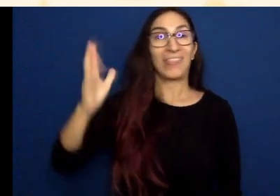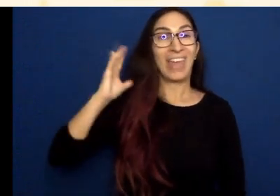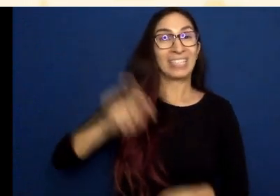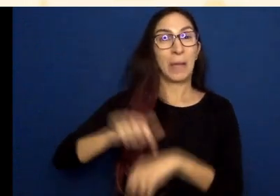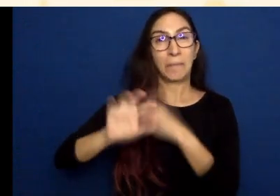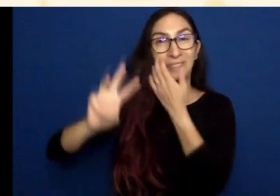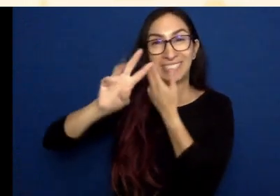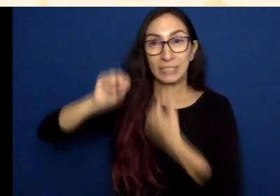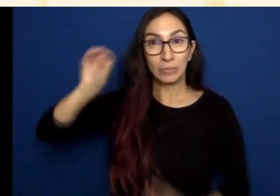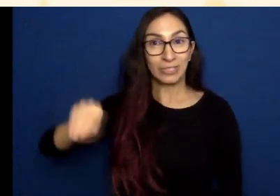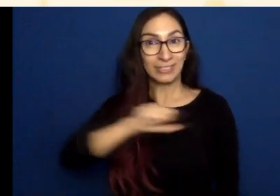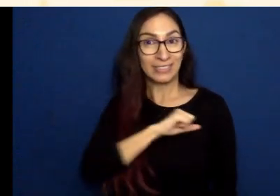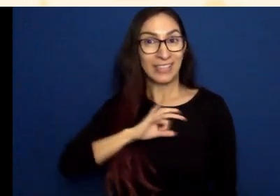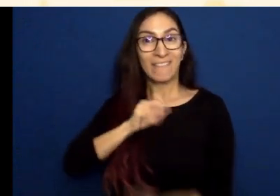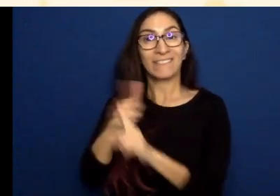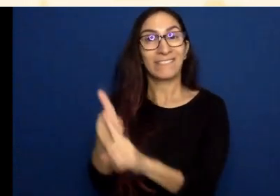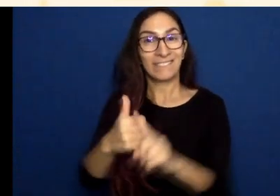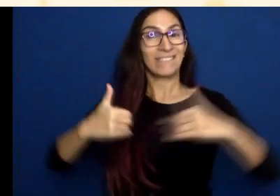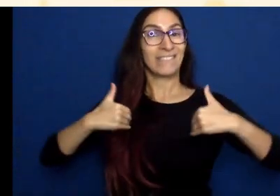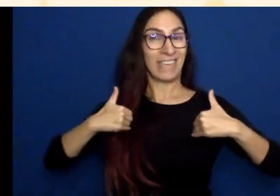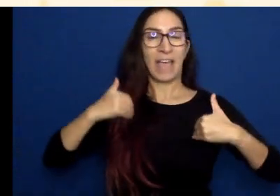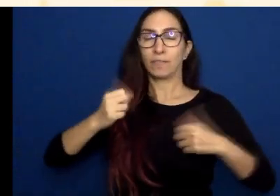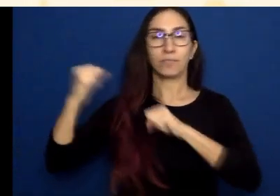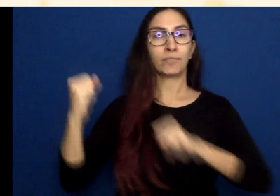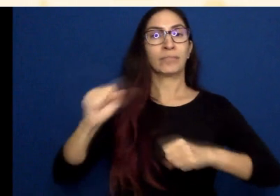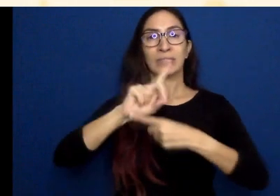And we have changed a little, but one of the things that I want